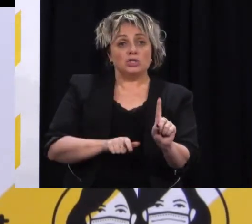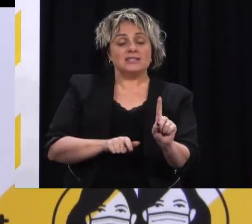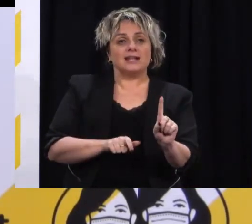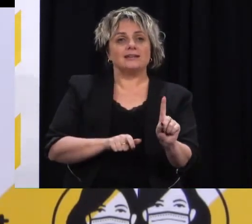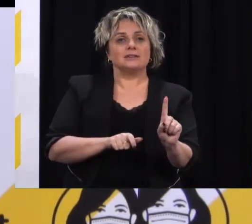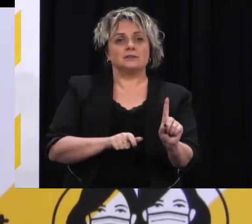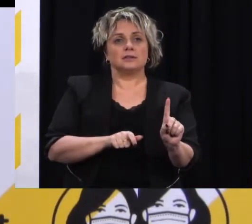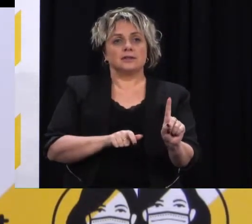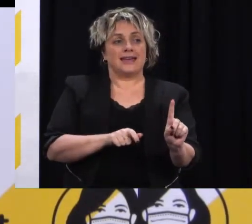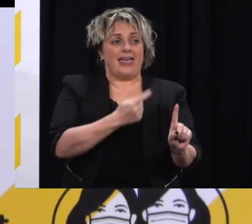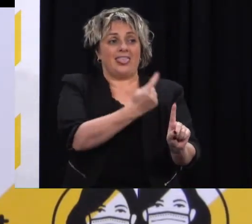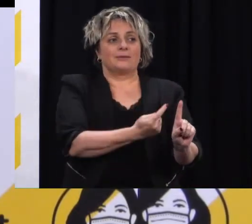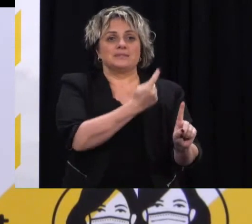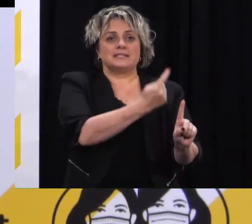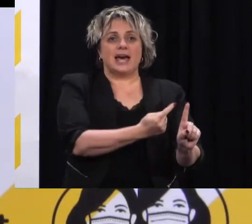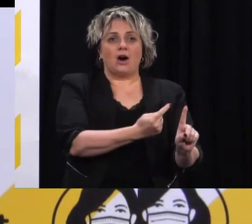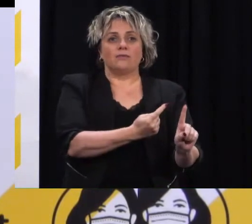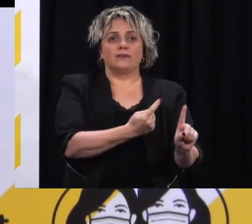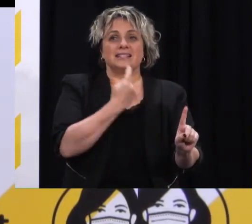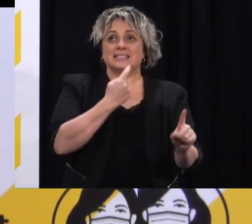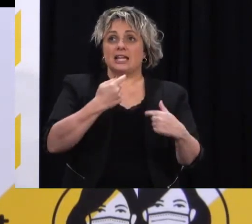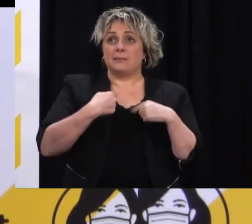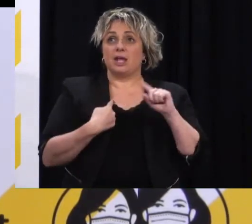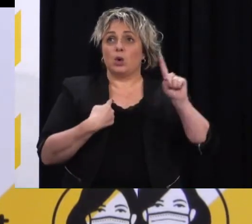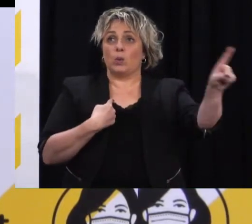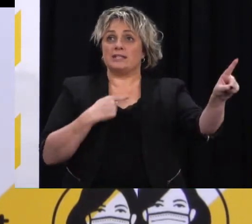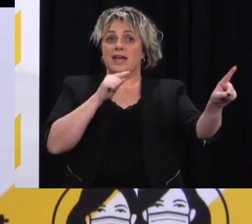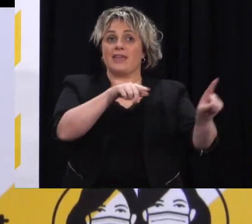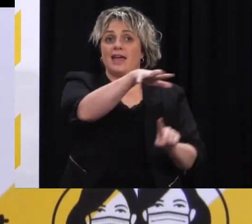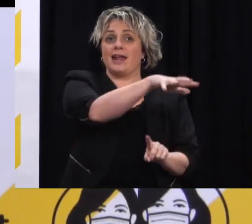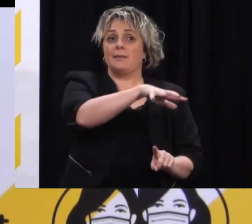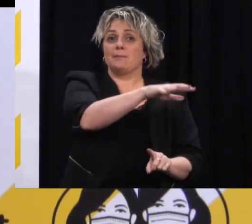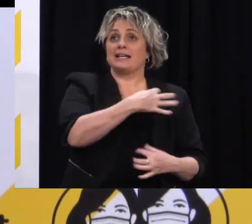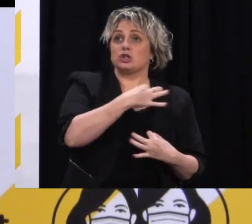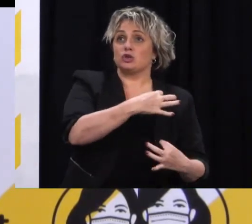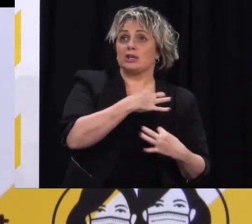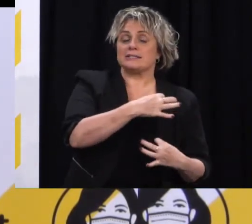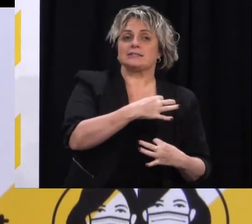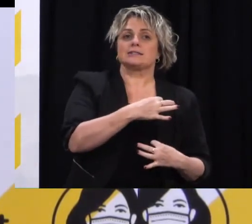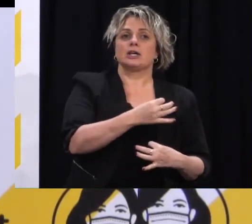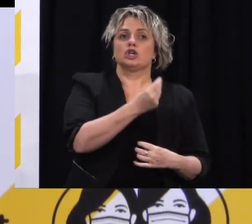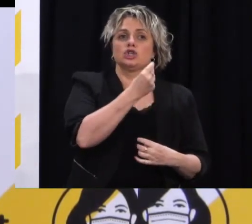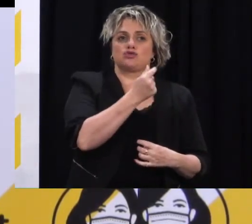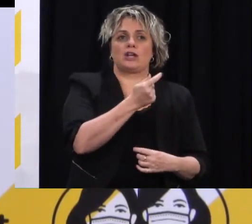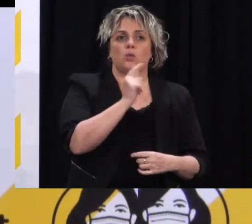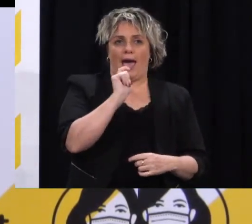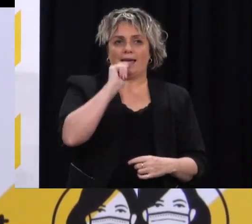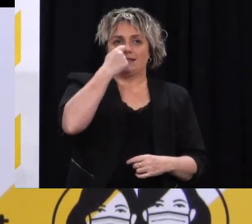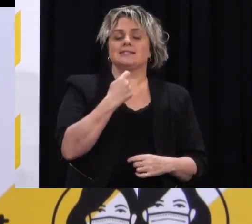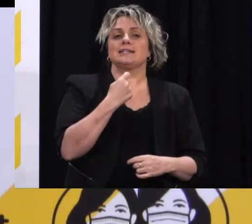is in terms of this location? Is >> Dr Bloomfield, do you want to start? >> I'll start as